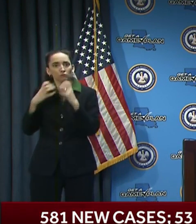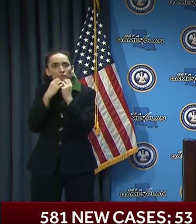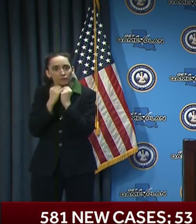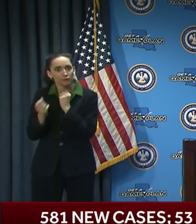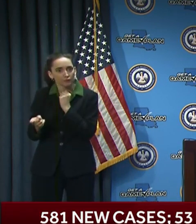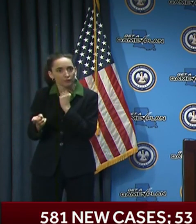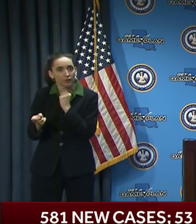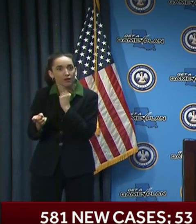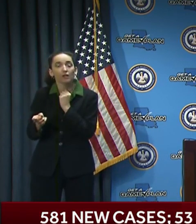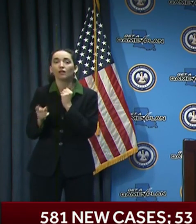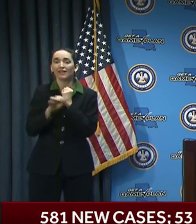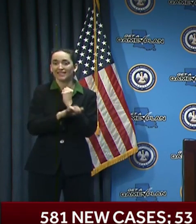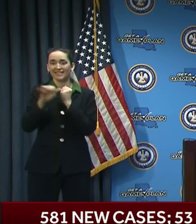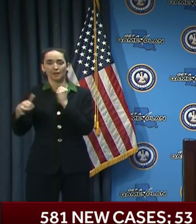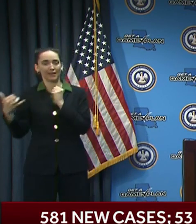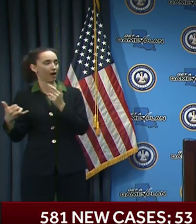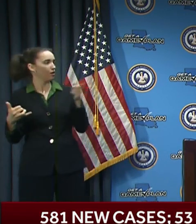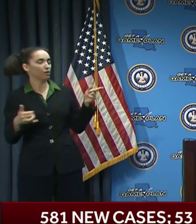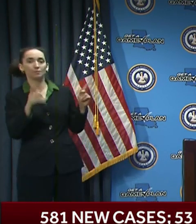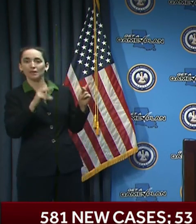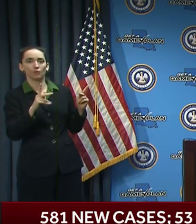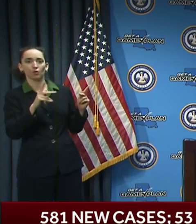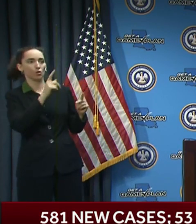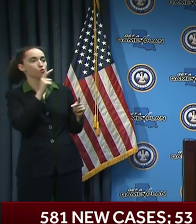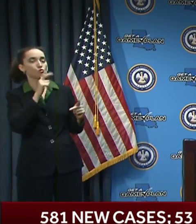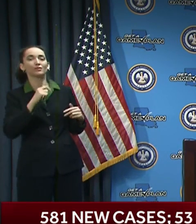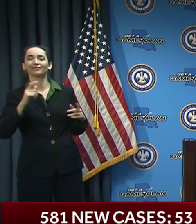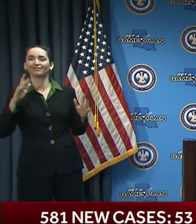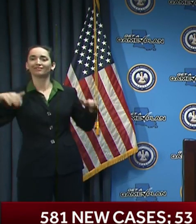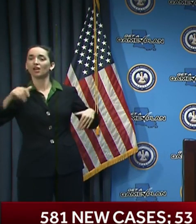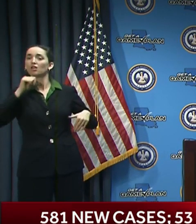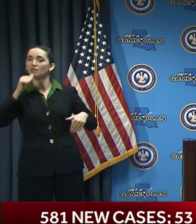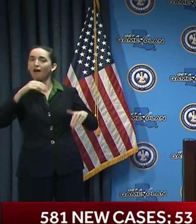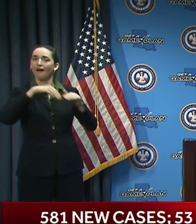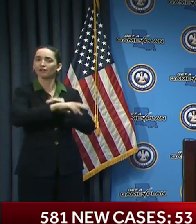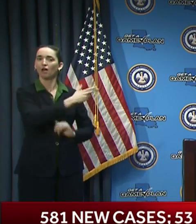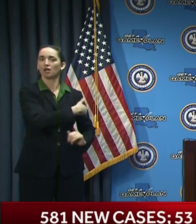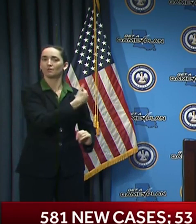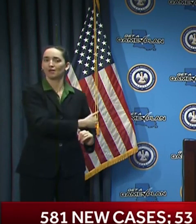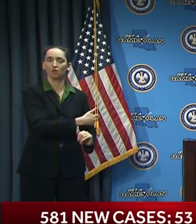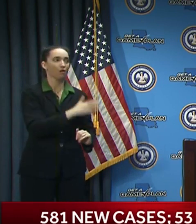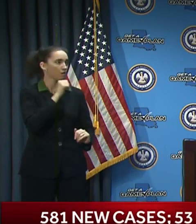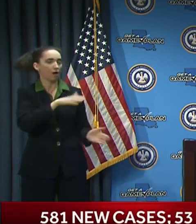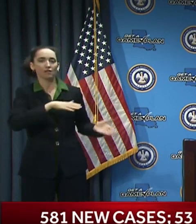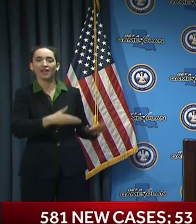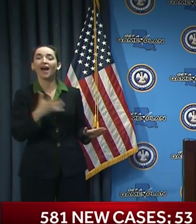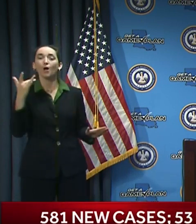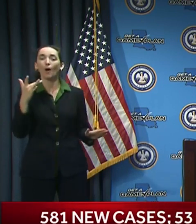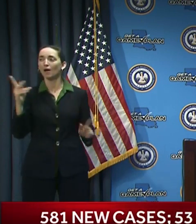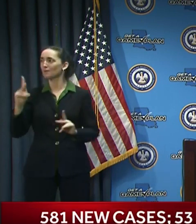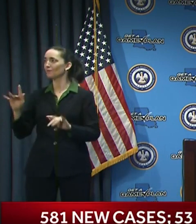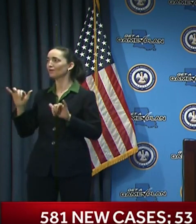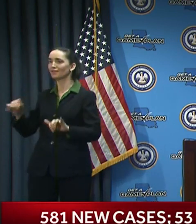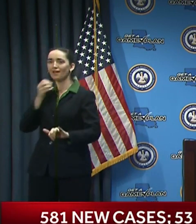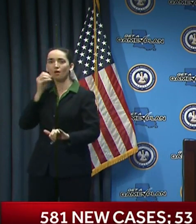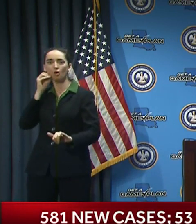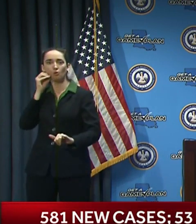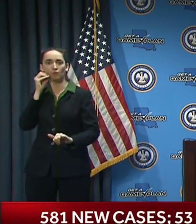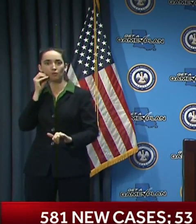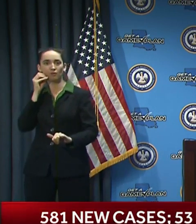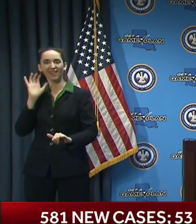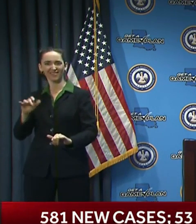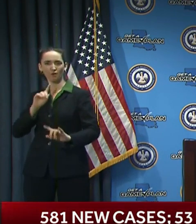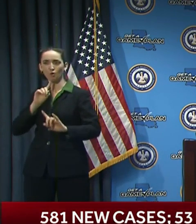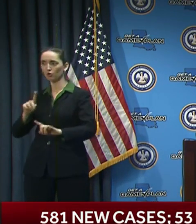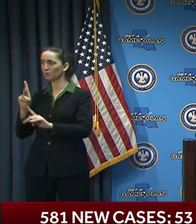THESE ARE REAL PEOPLE THAT WE MAY NEVER KNOW THE IDENTITY OF BUT THEY’RE NOT IN THE HOSPITAL AND THEY’RE NOT DYING BECAUSE BECAUSE OF THE STAY-AT-HOME ORDER.